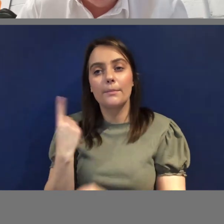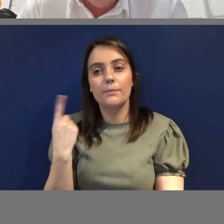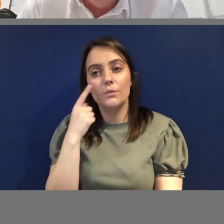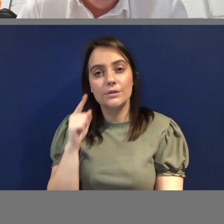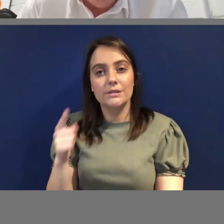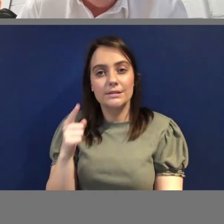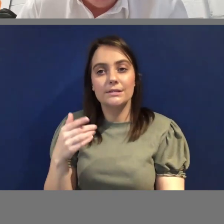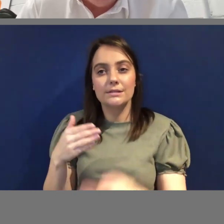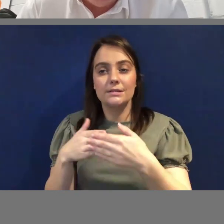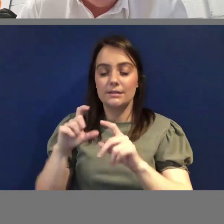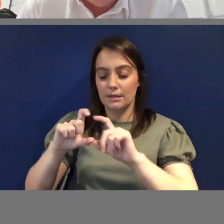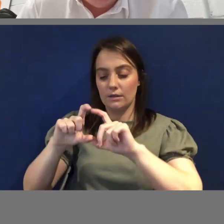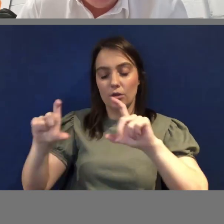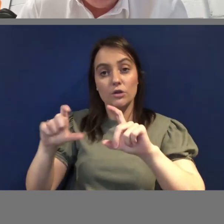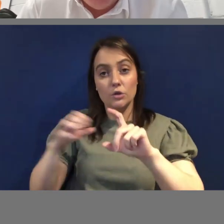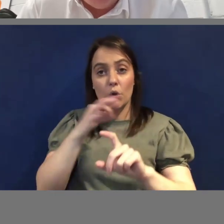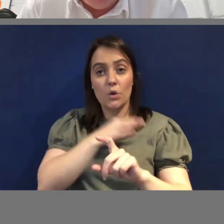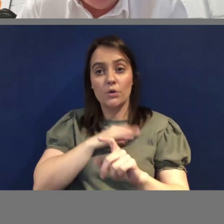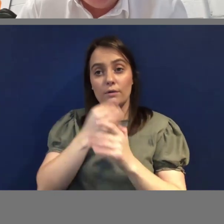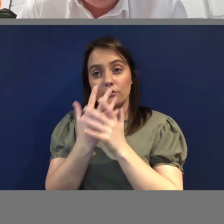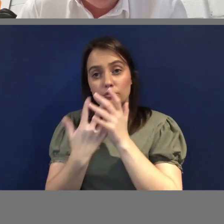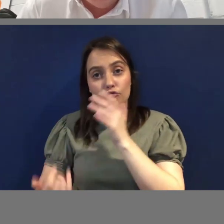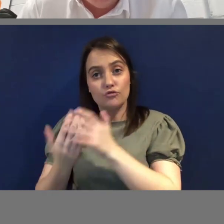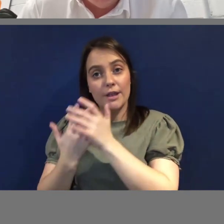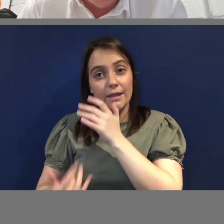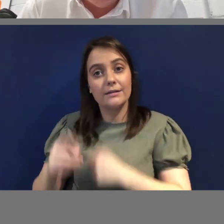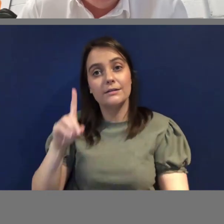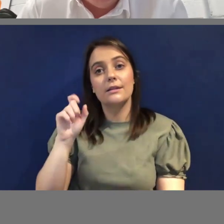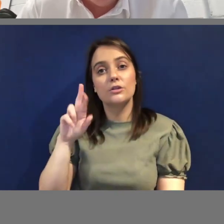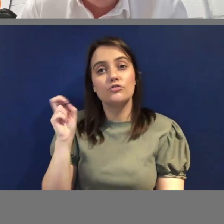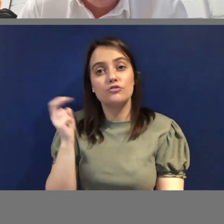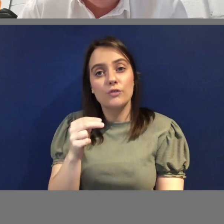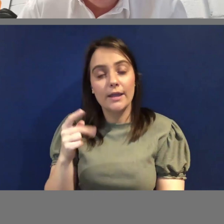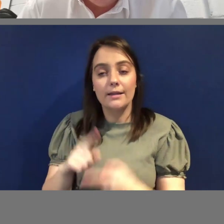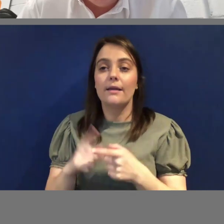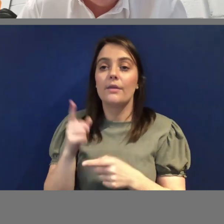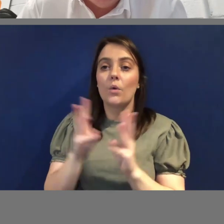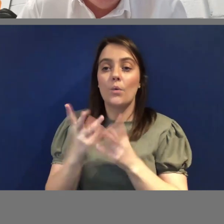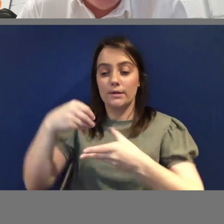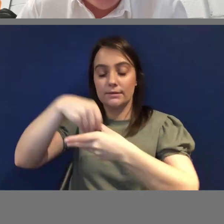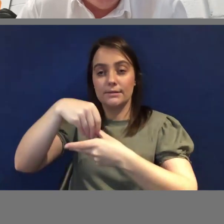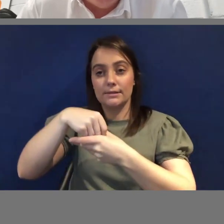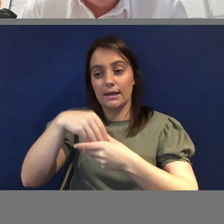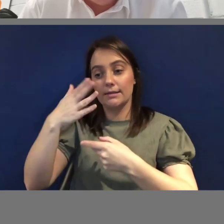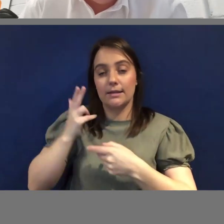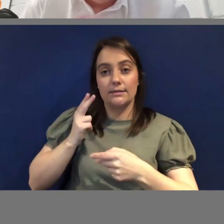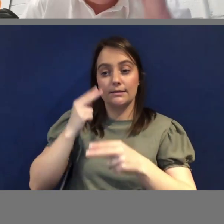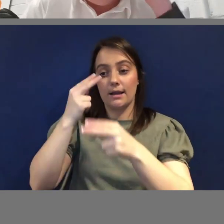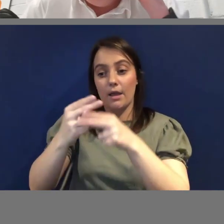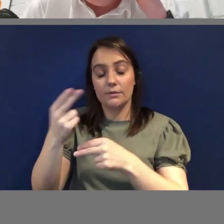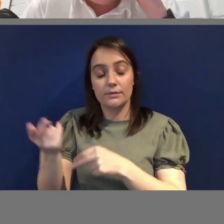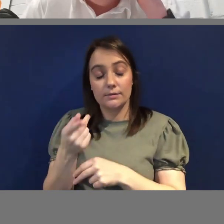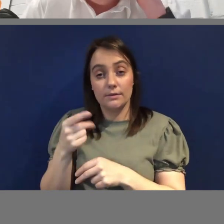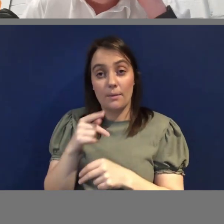got good drainage channels and the threshold both internally and externally are less than the 15 mm